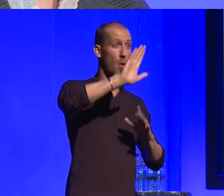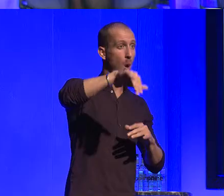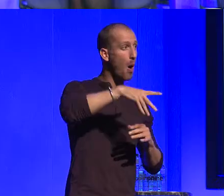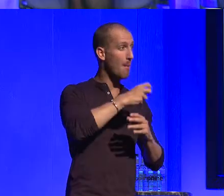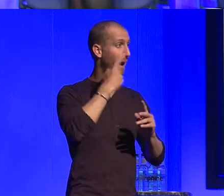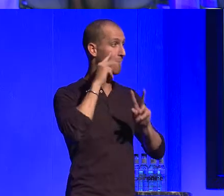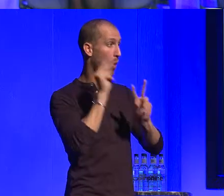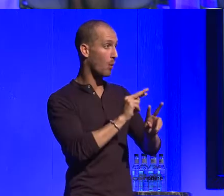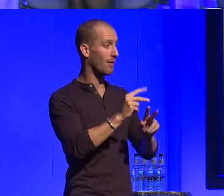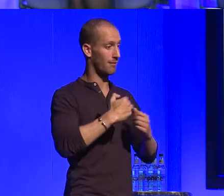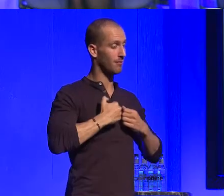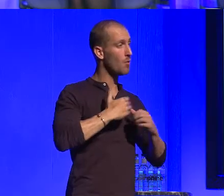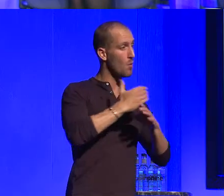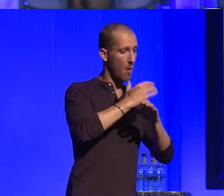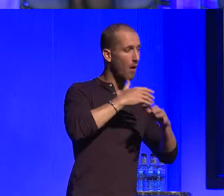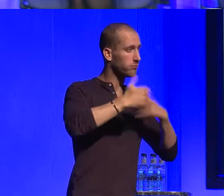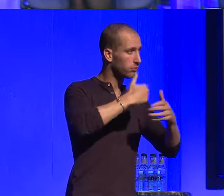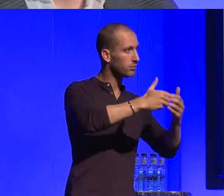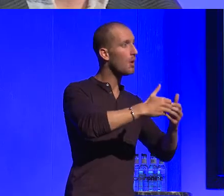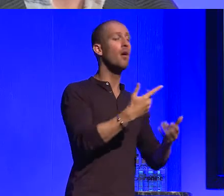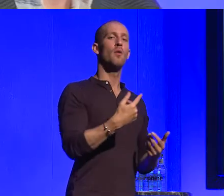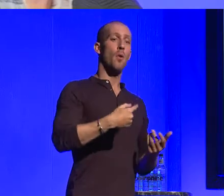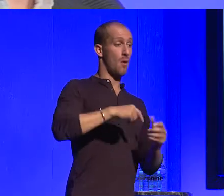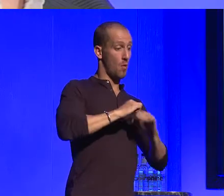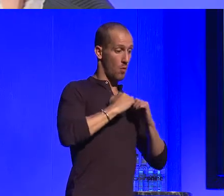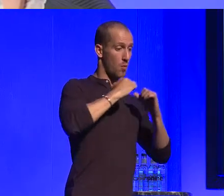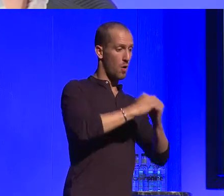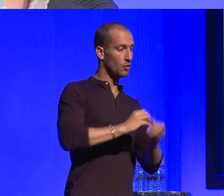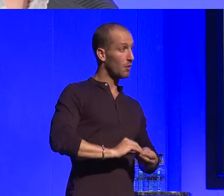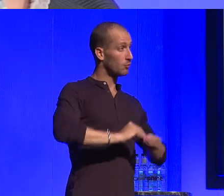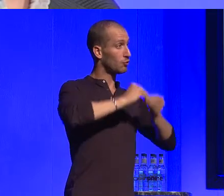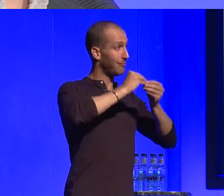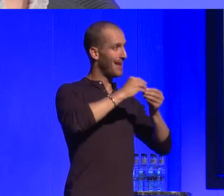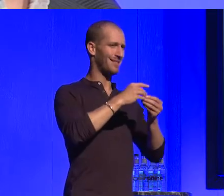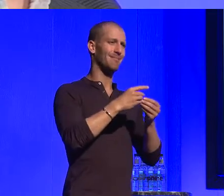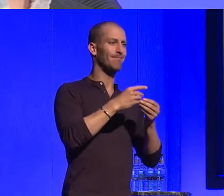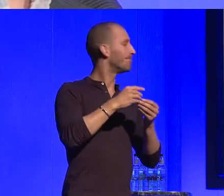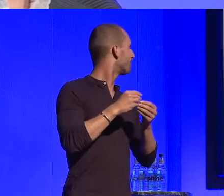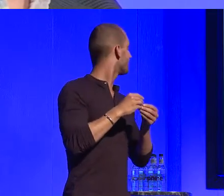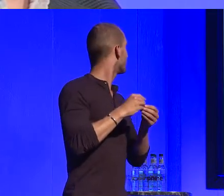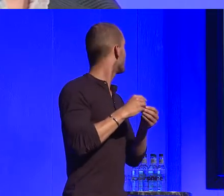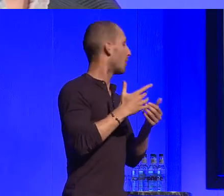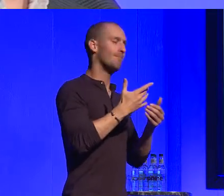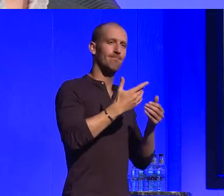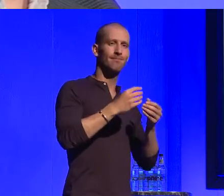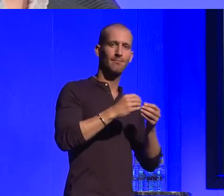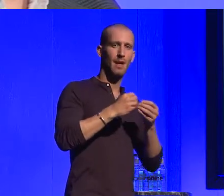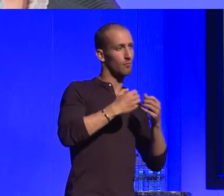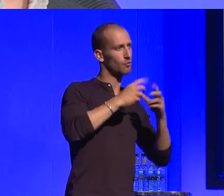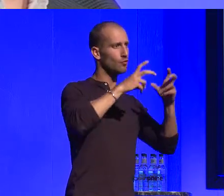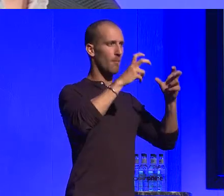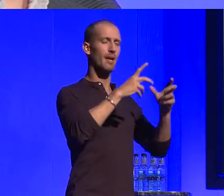One of the major themes that we came out with was around data -- around being open about